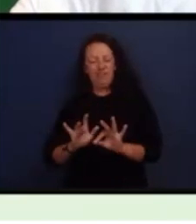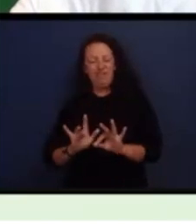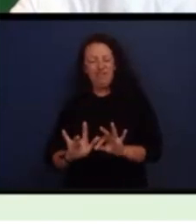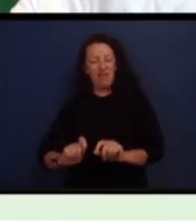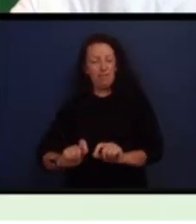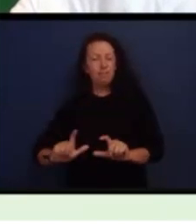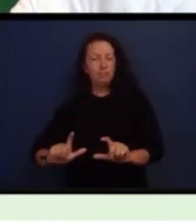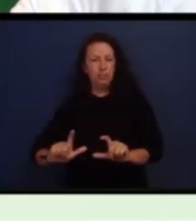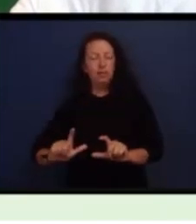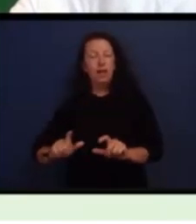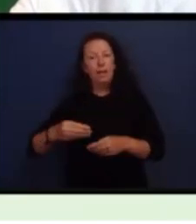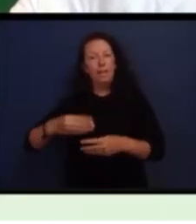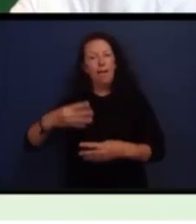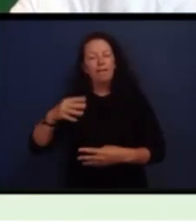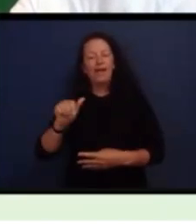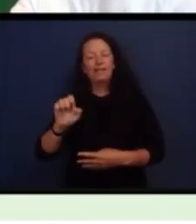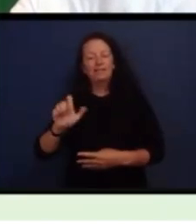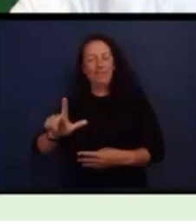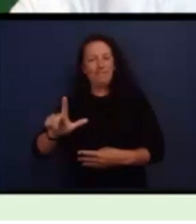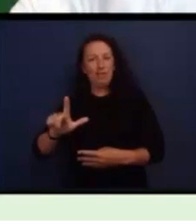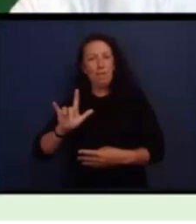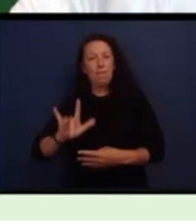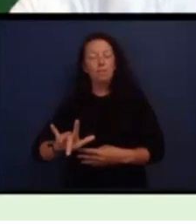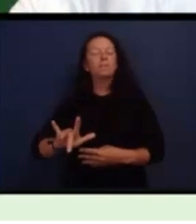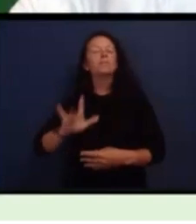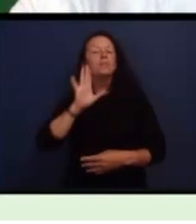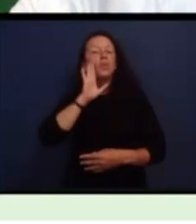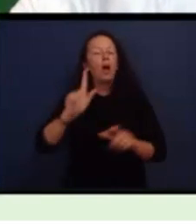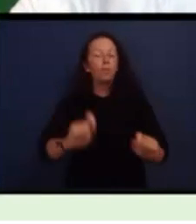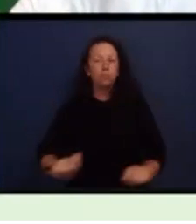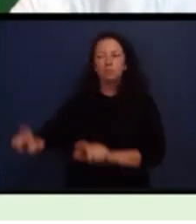This will open up a new pop out window with the interpreter that can be moved around your